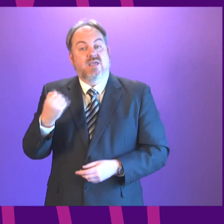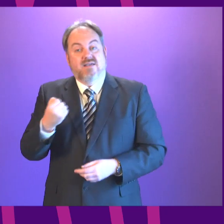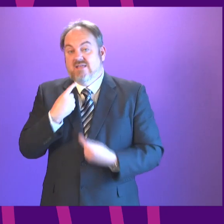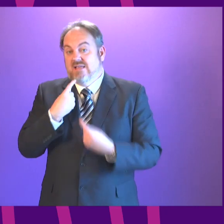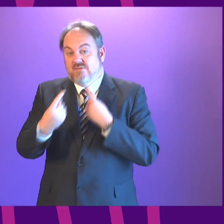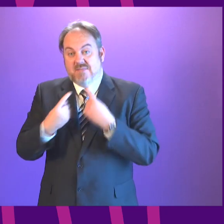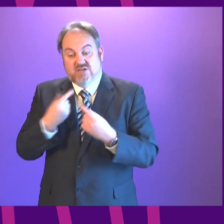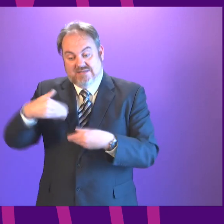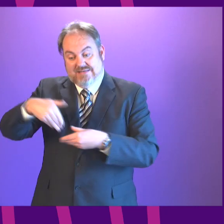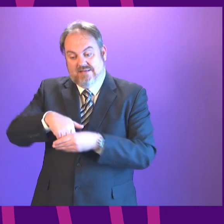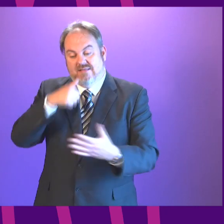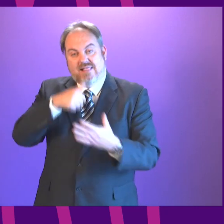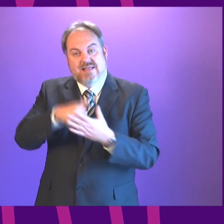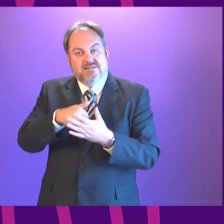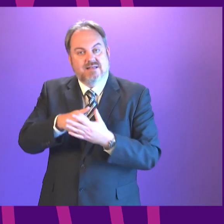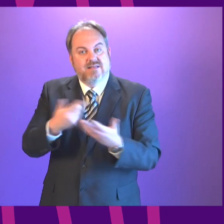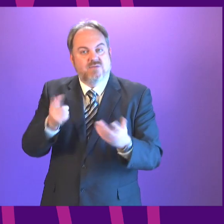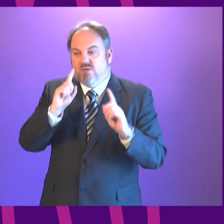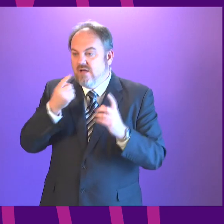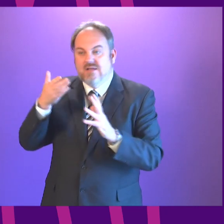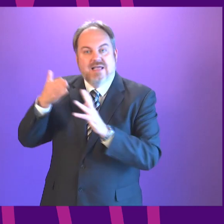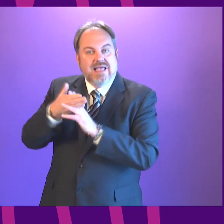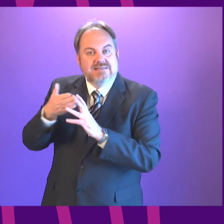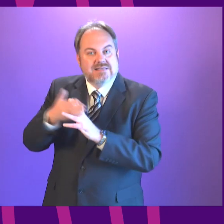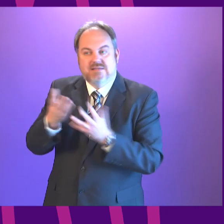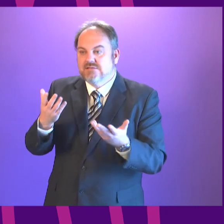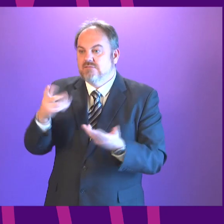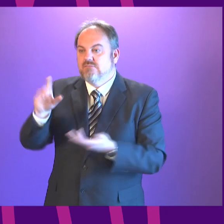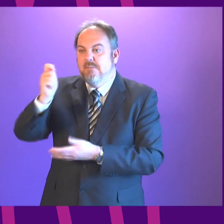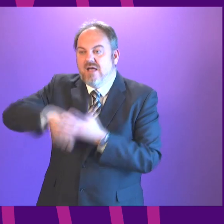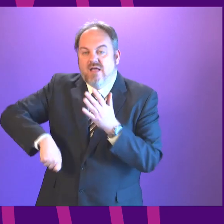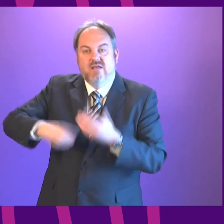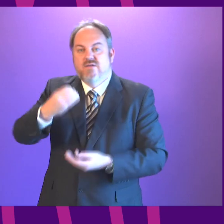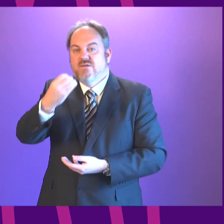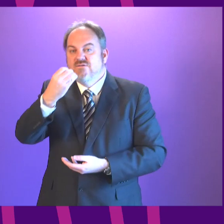help, for example if someone has difficulties accessing food or groceries in this period.